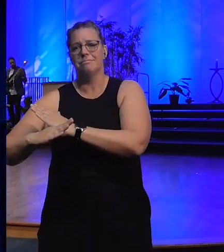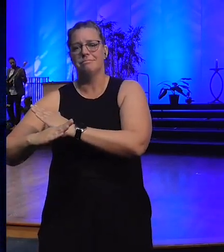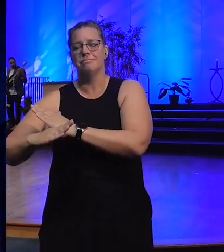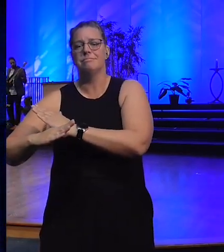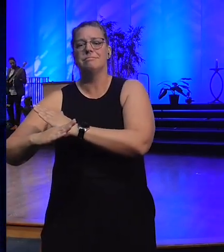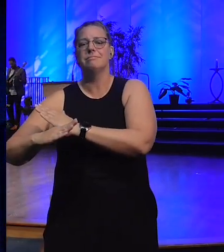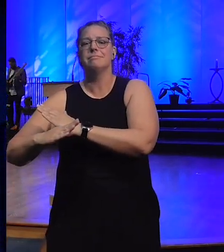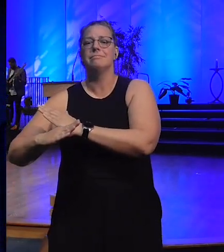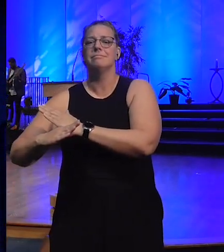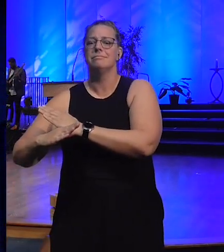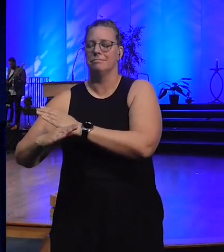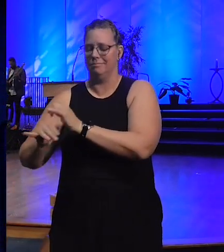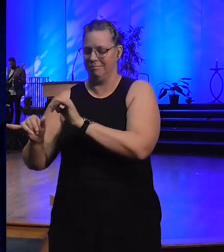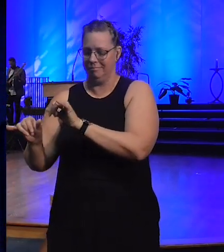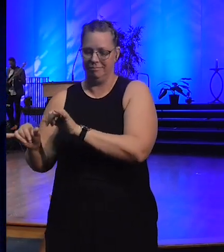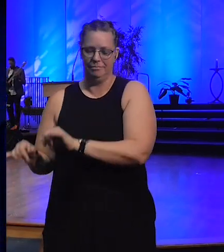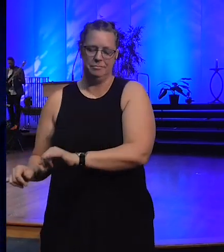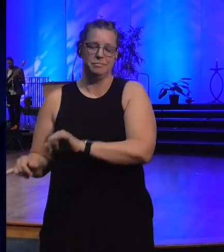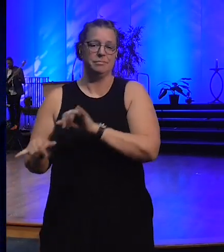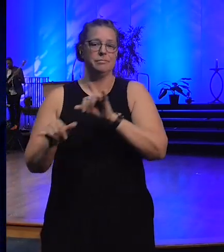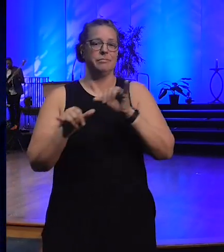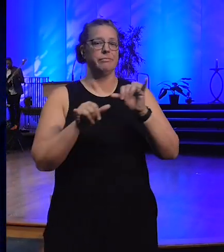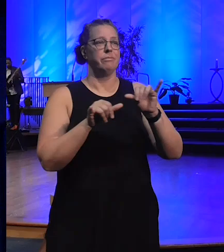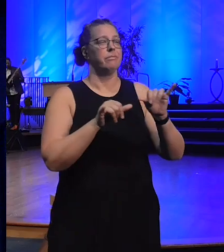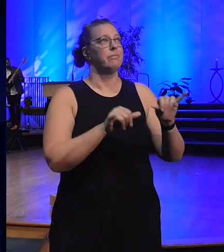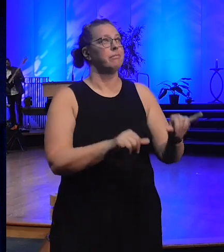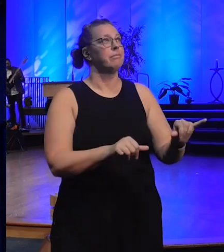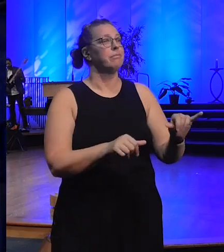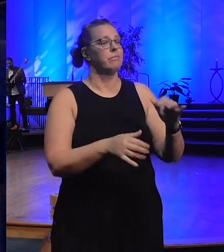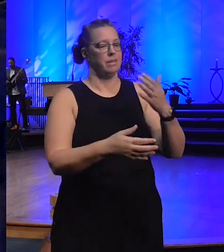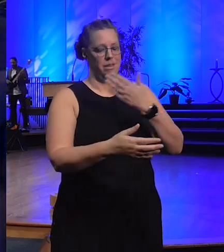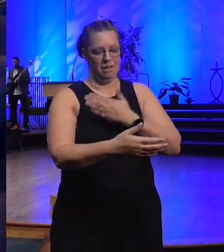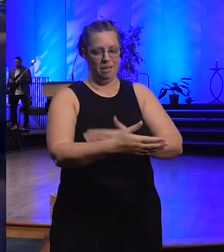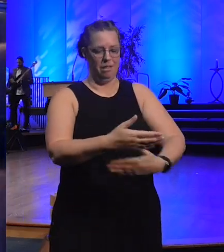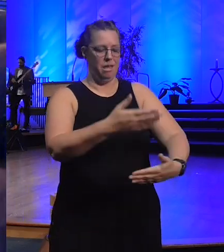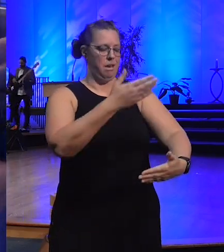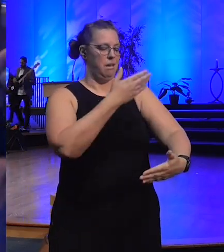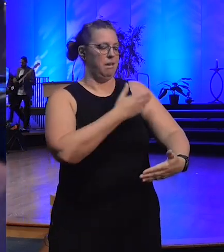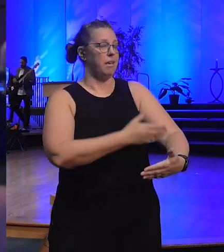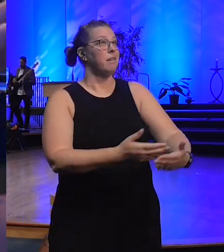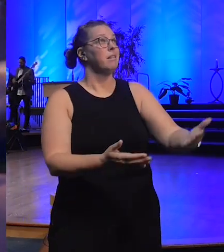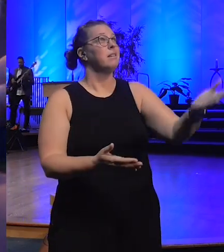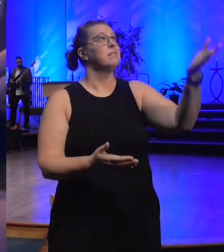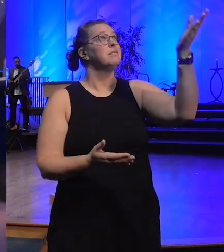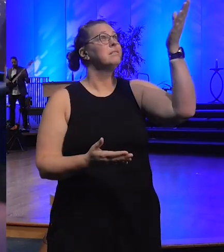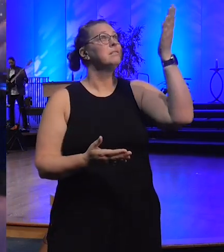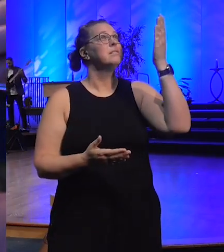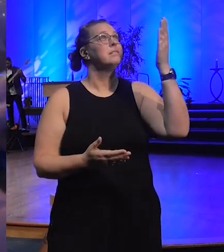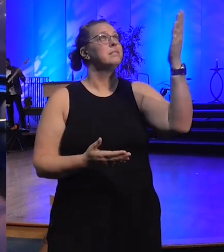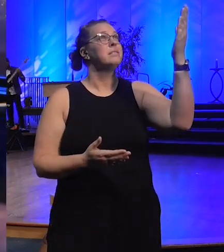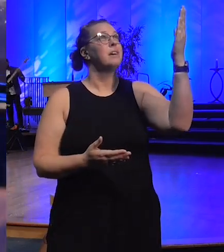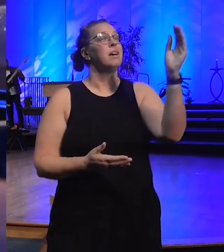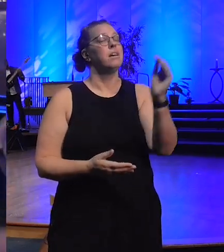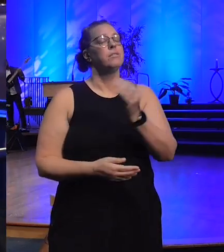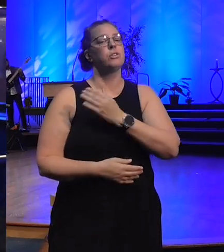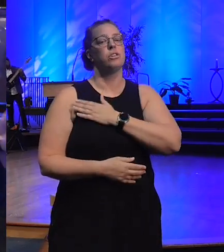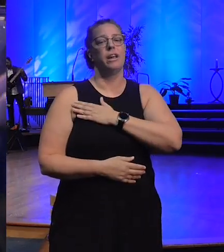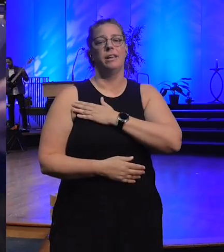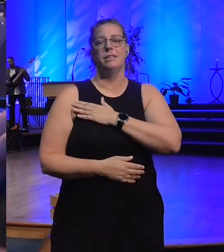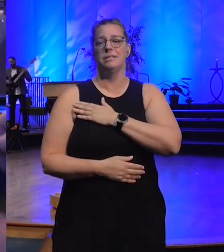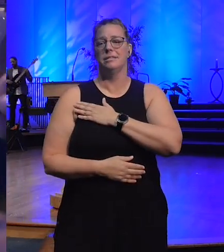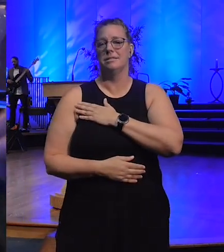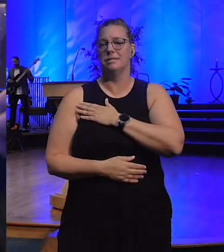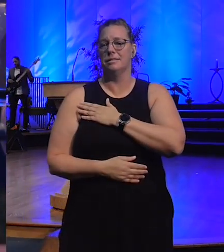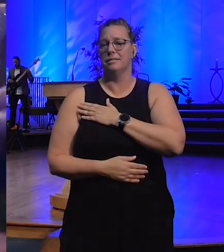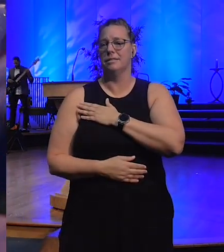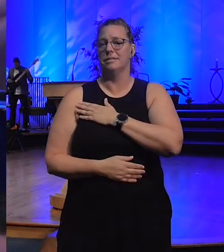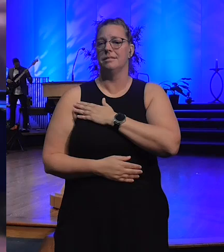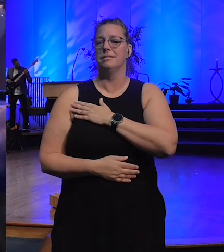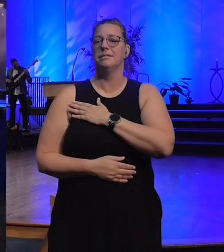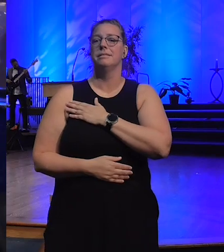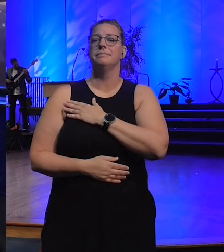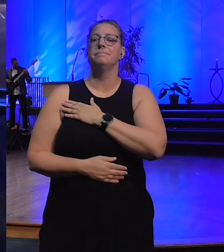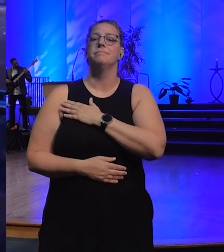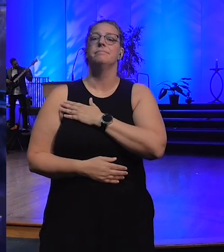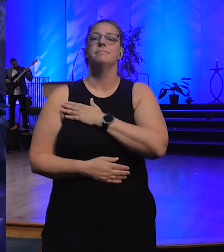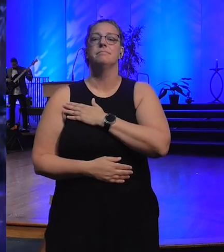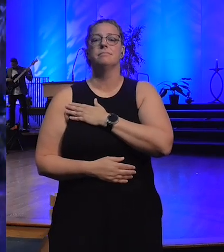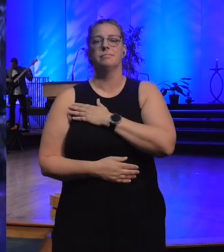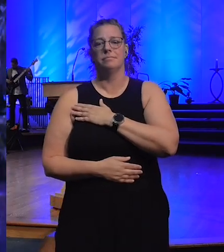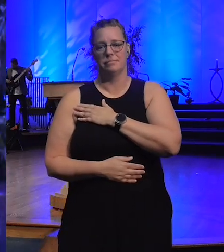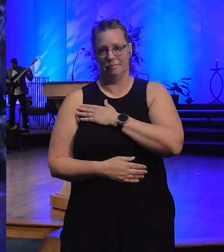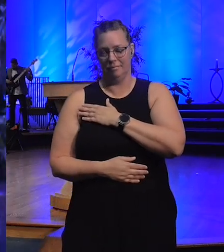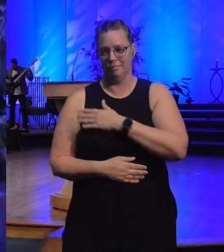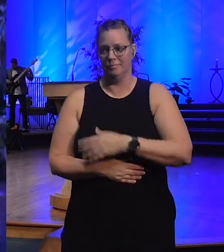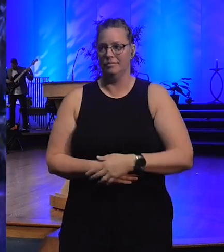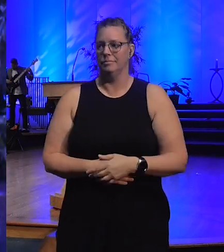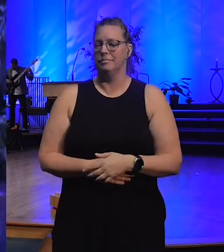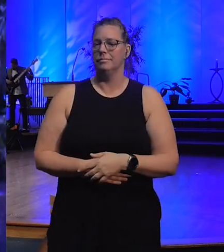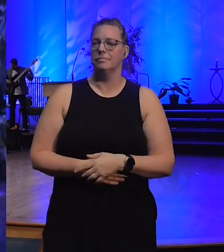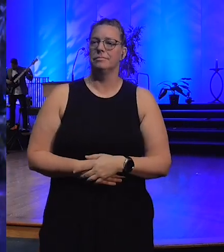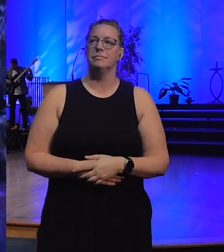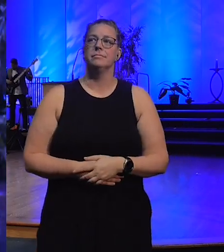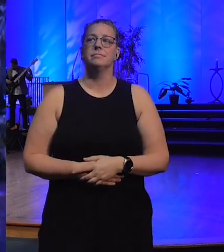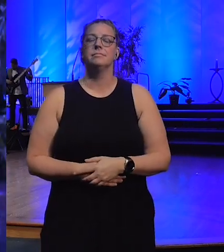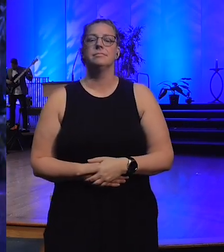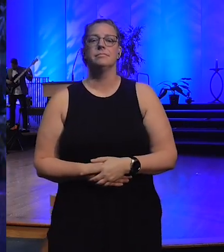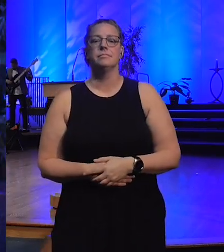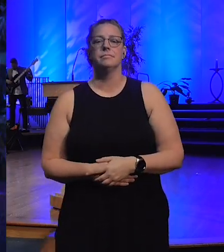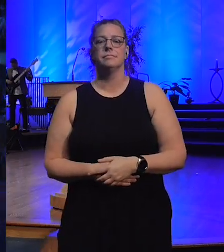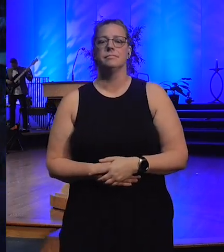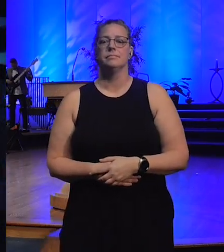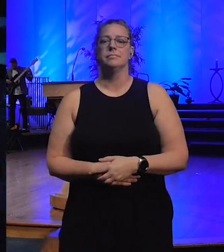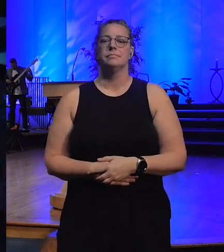warm and Brace you are hand in the hands of Grace